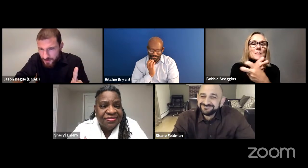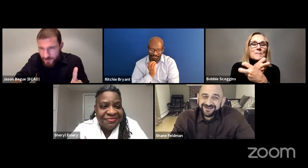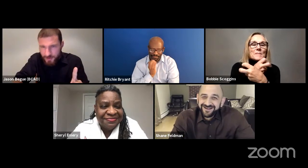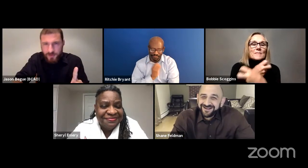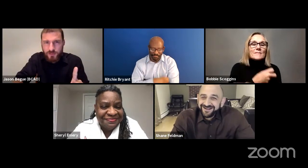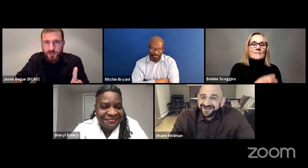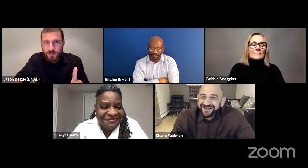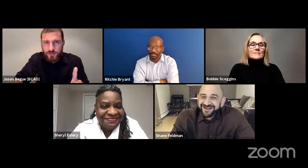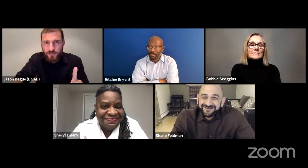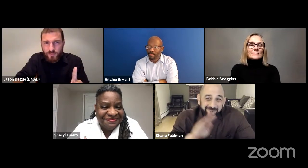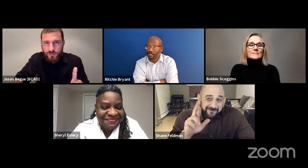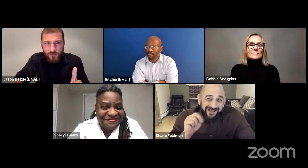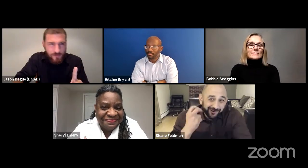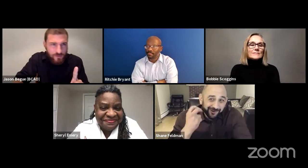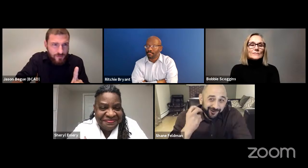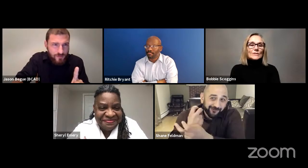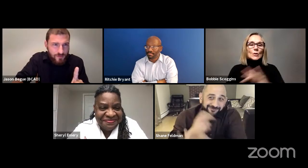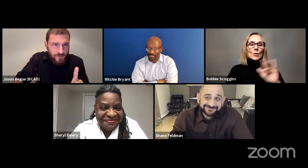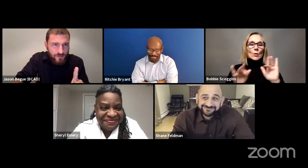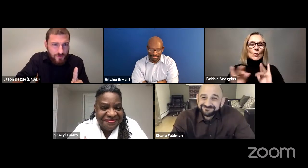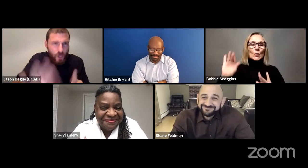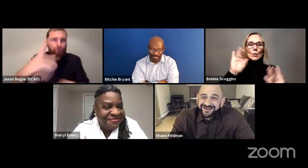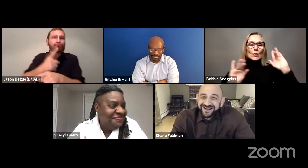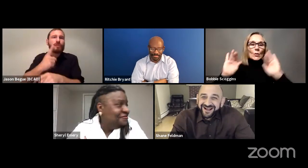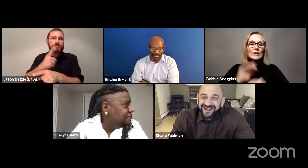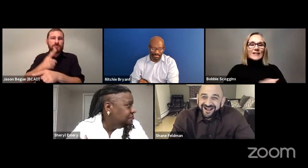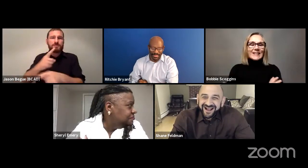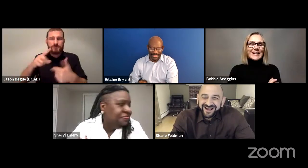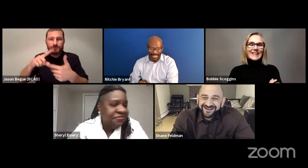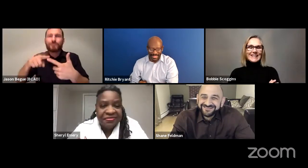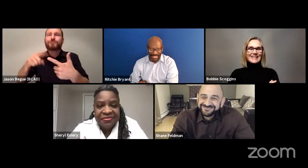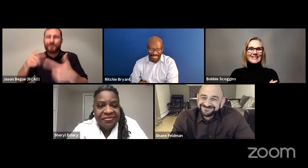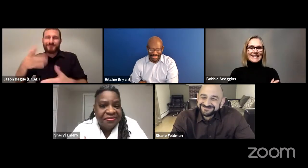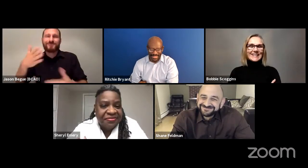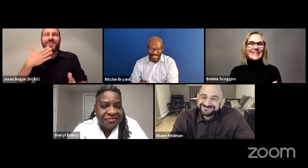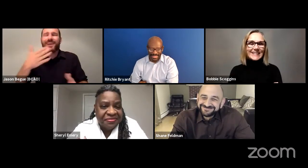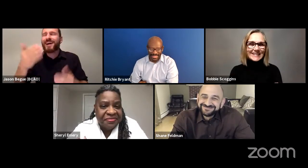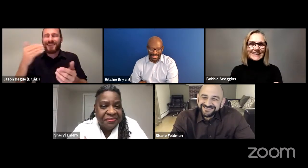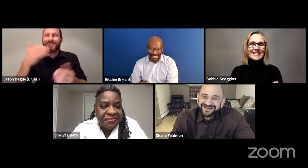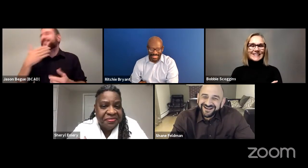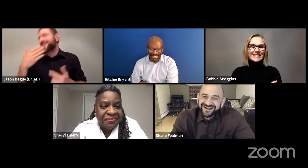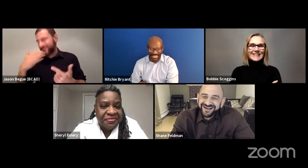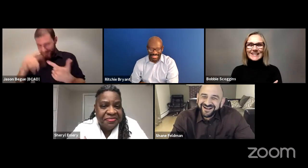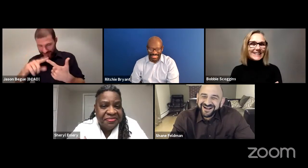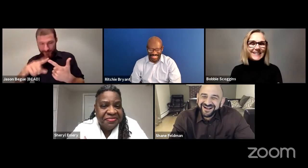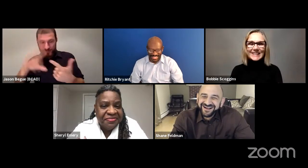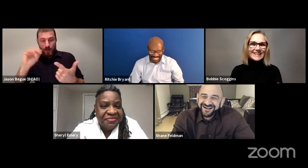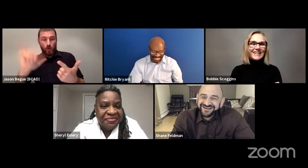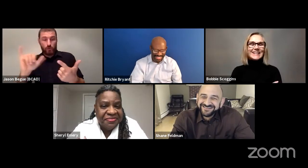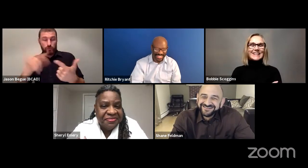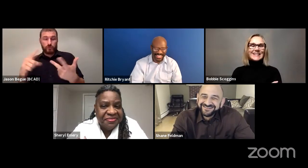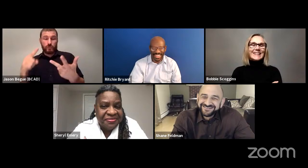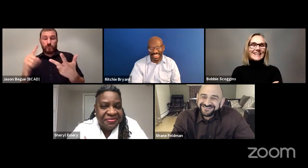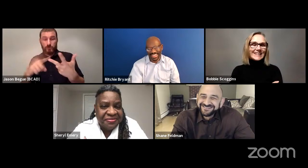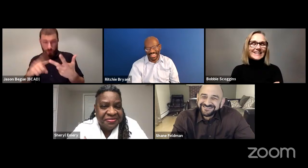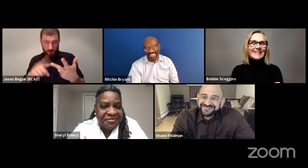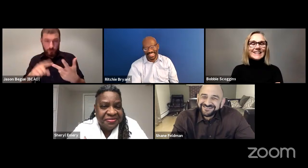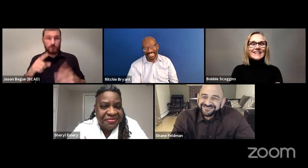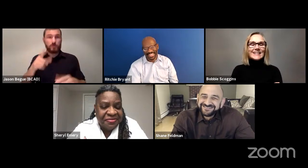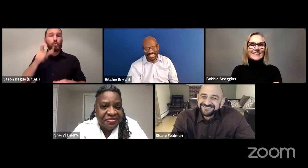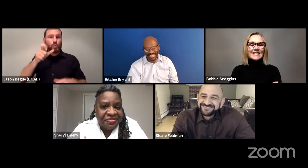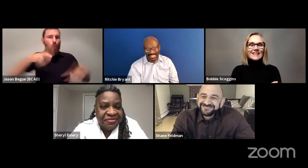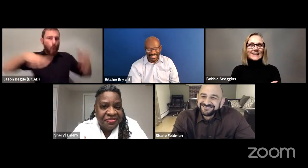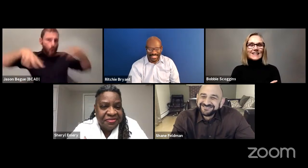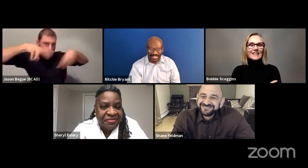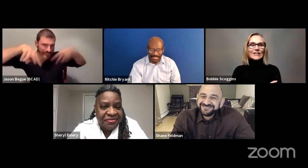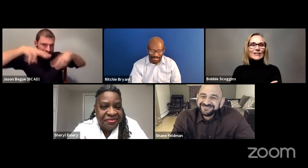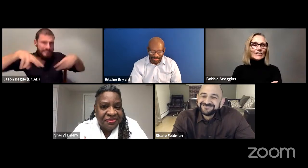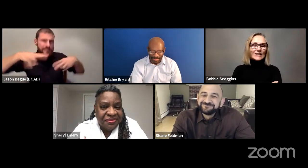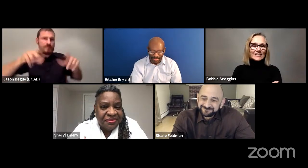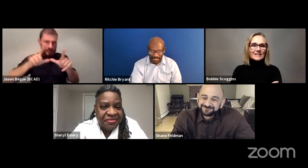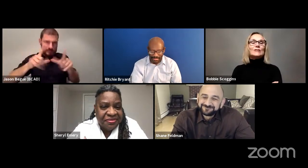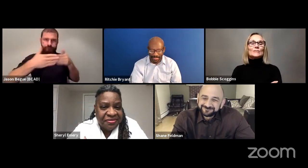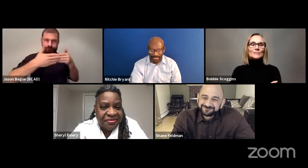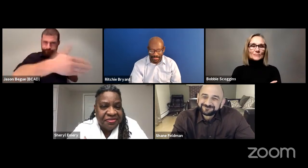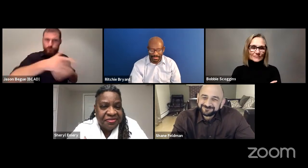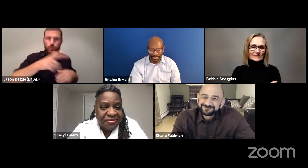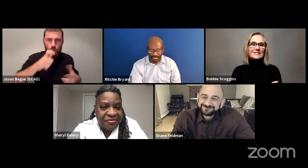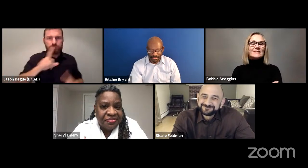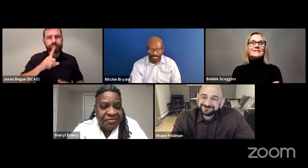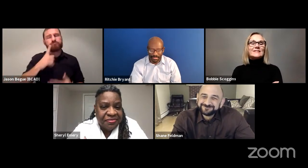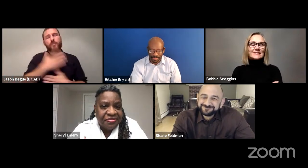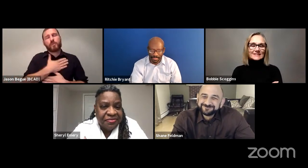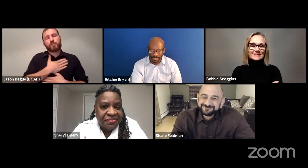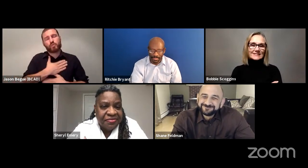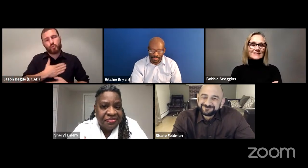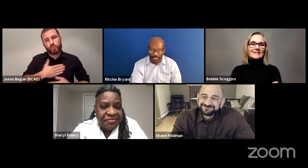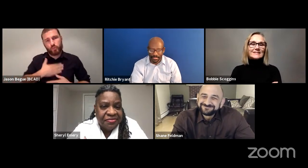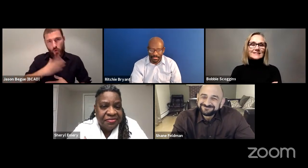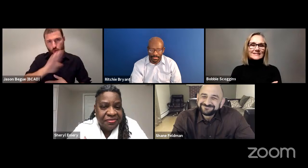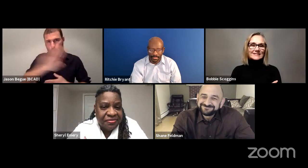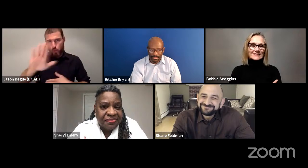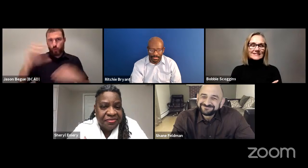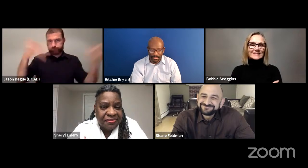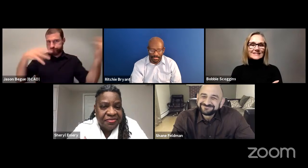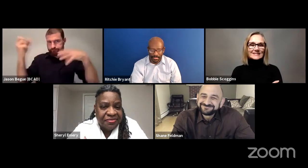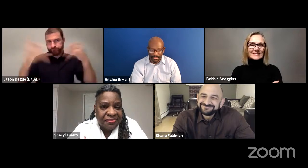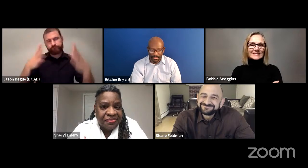question. It was bare bones. Bare bones, that's right. Thank you. How detailed it is. And